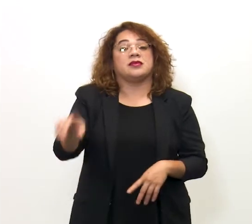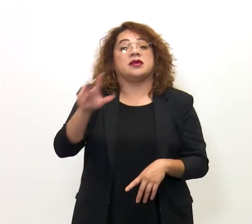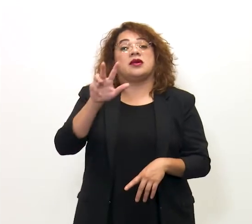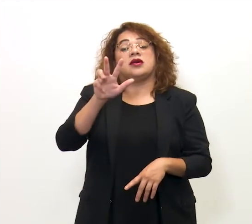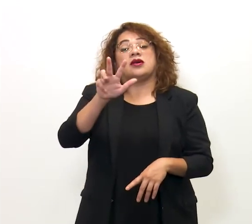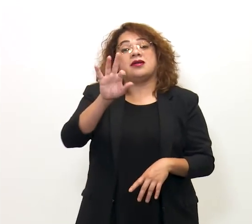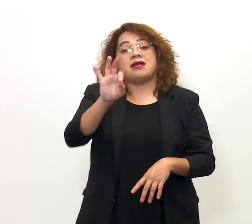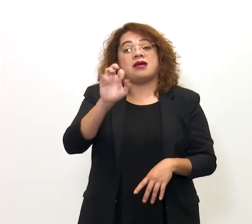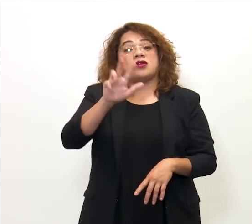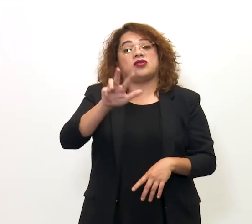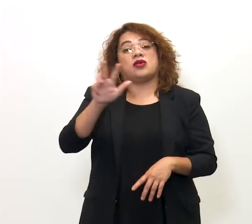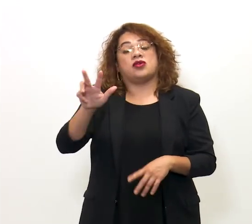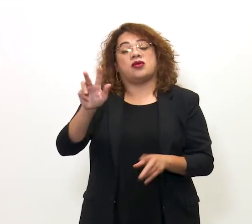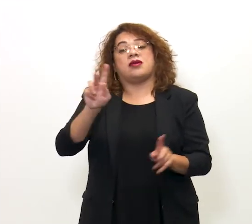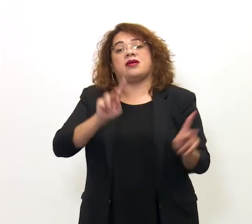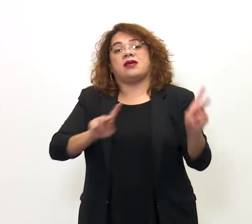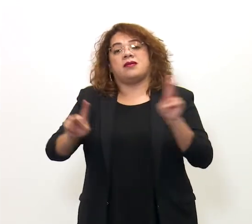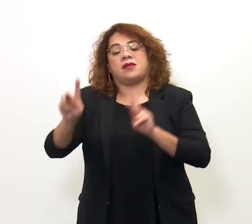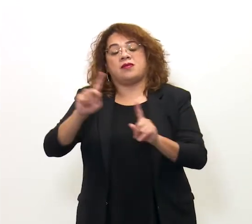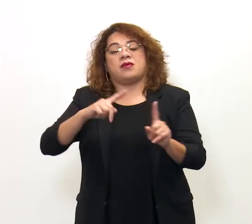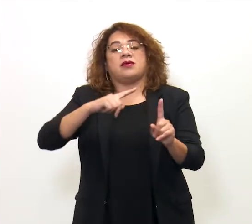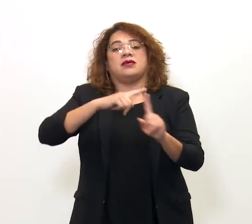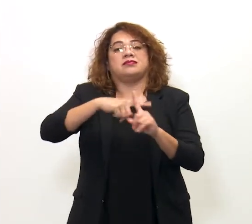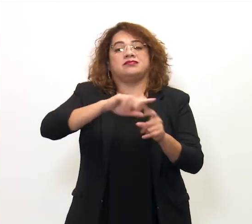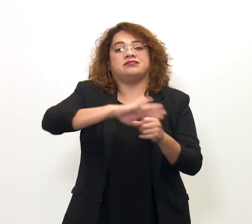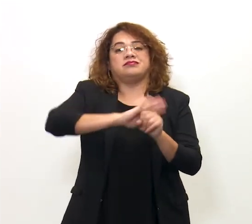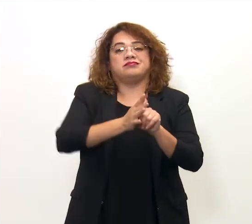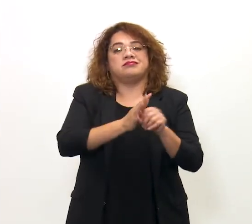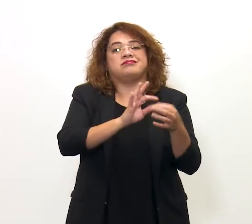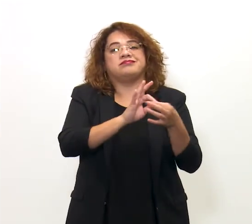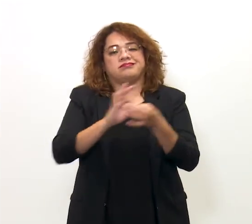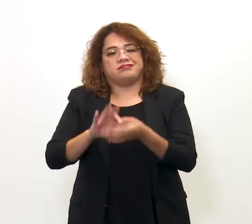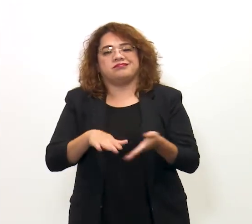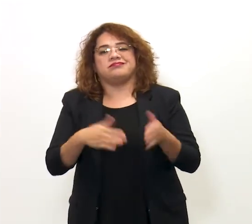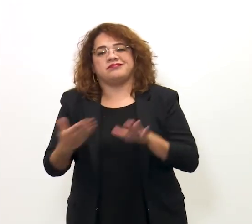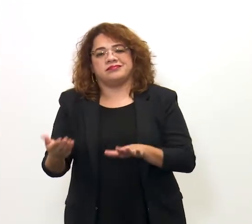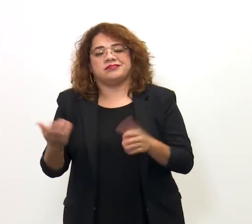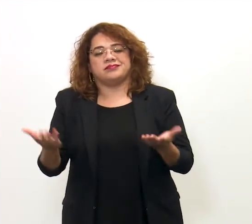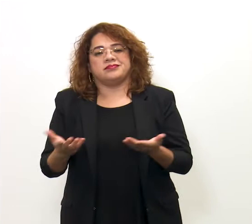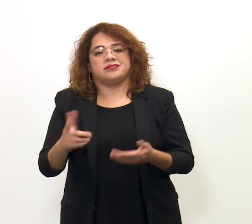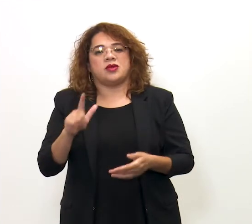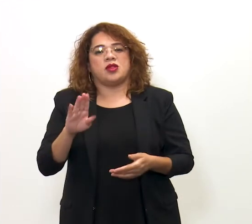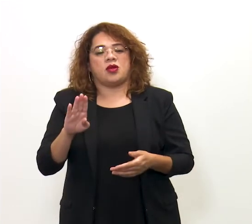Next, next week Tuesday the city council will actually be voting on a proposal I